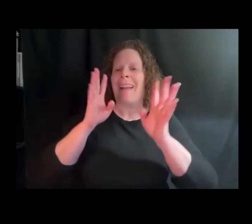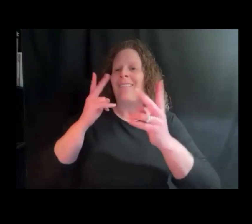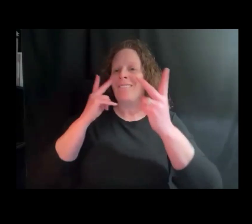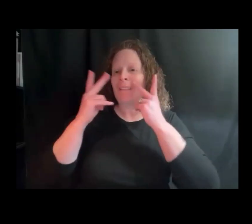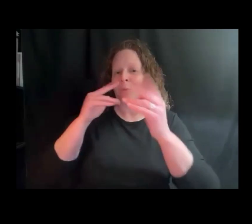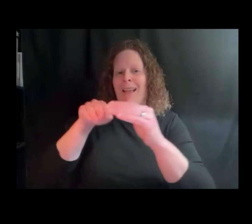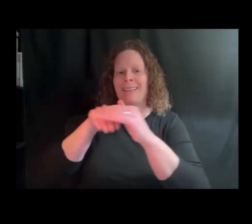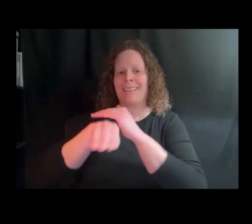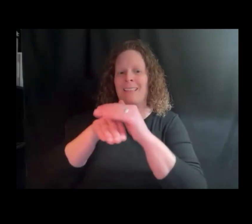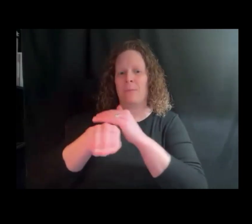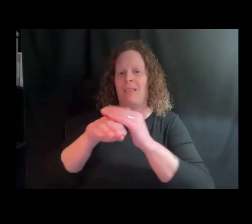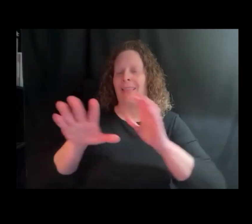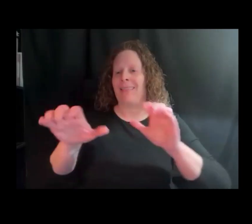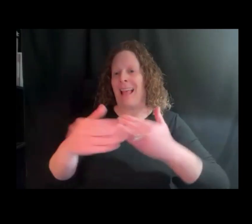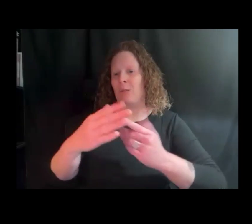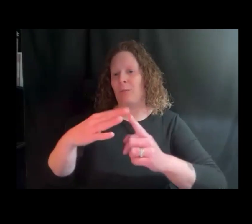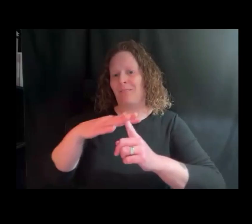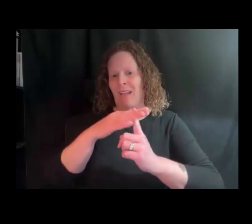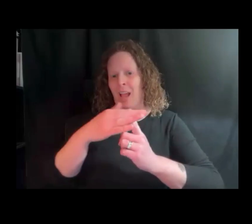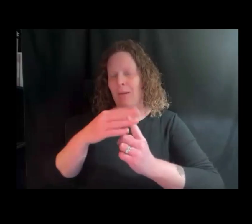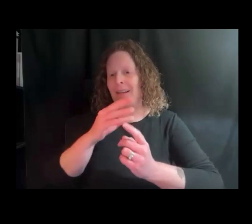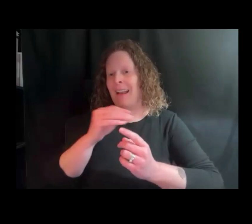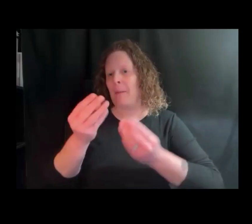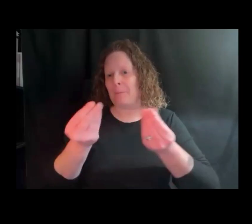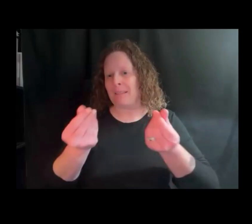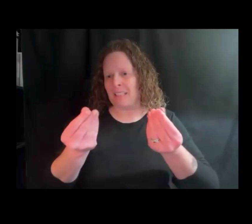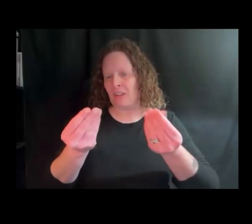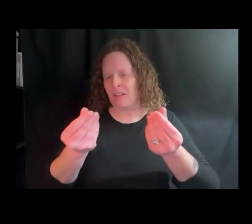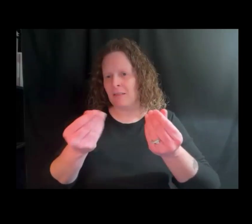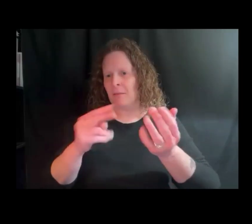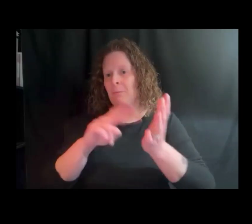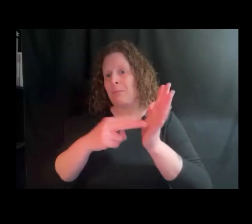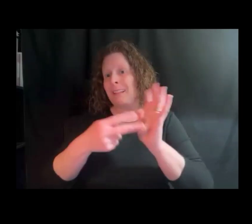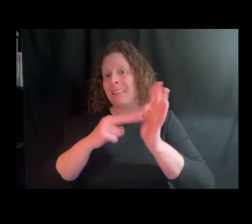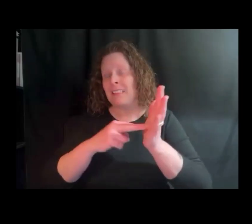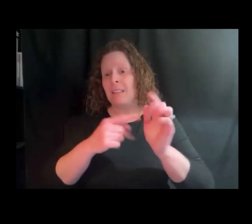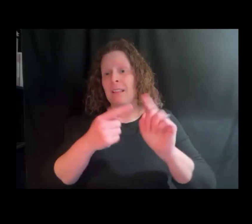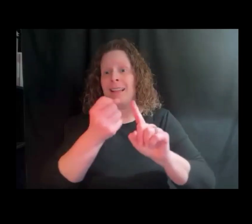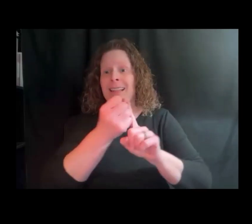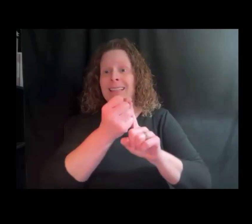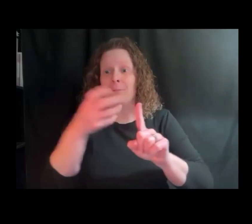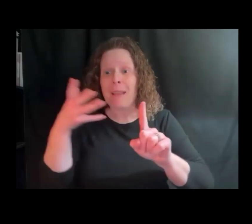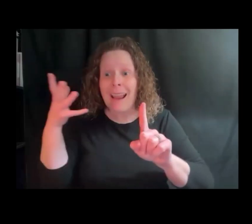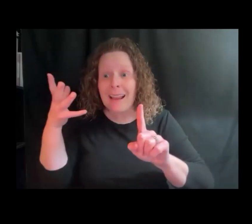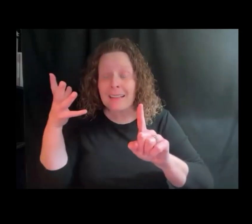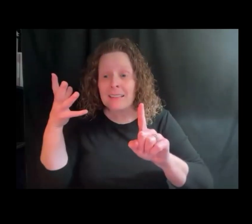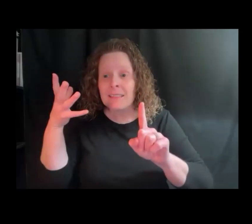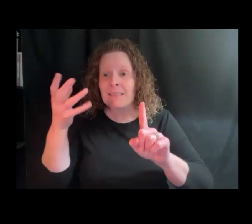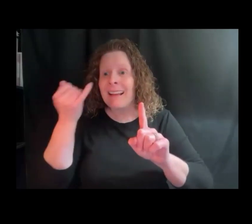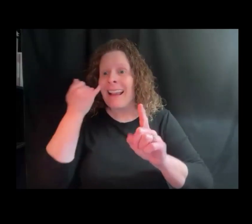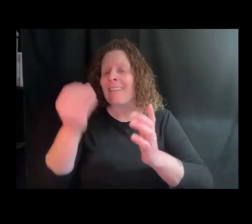Interpreters create visible access to materials